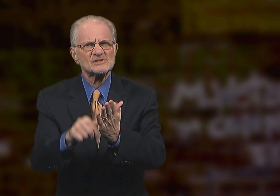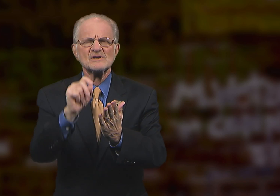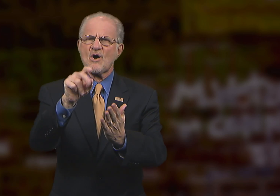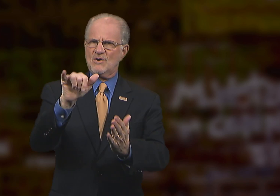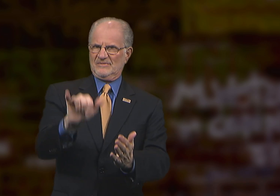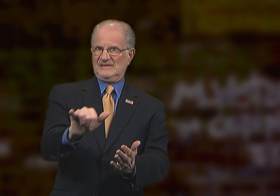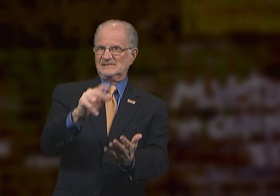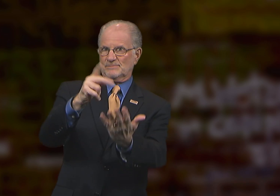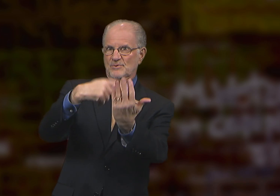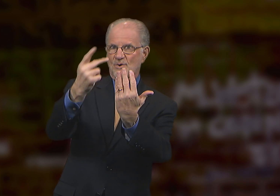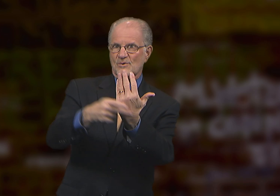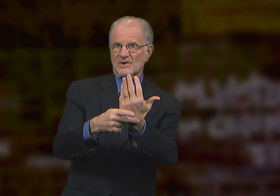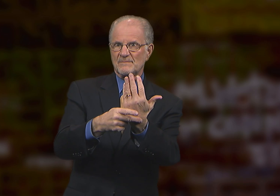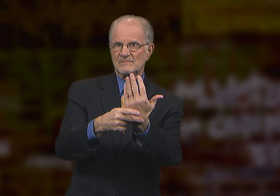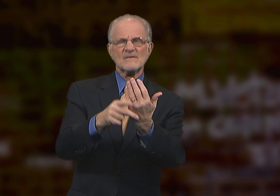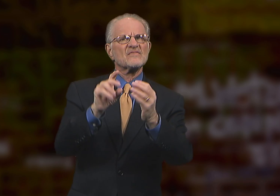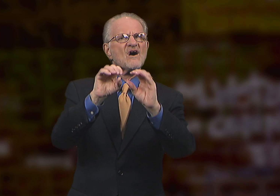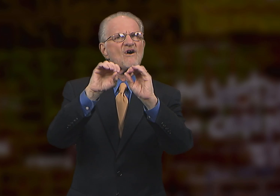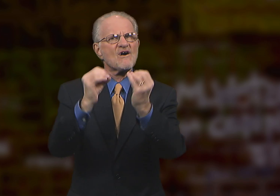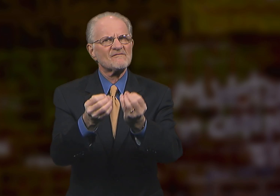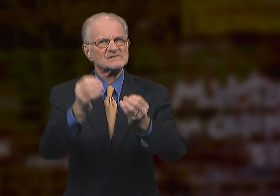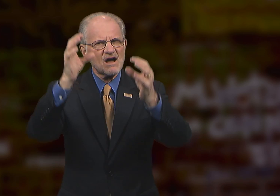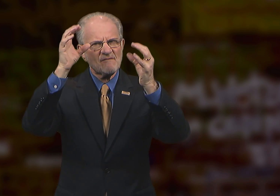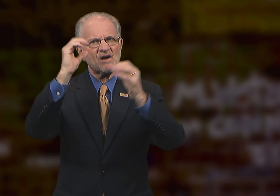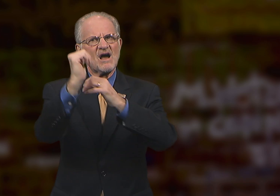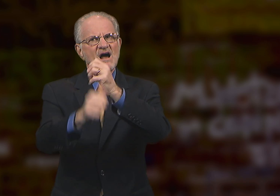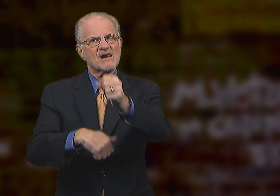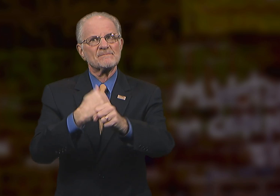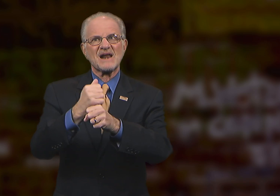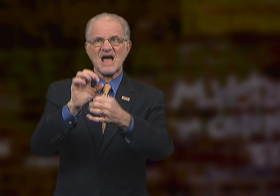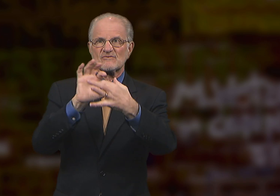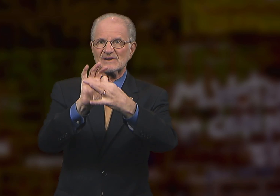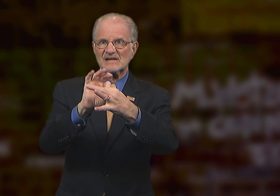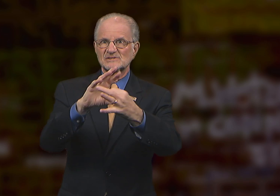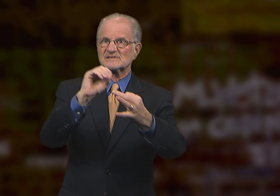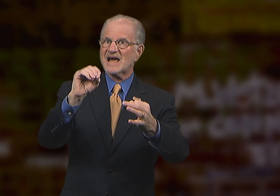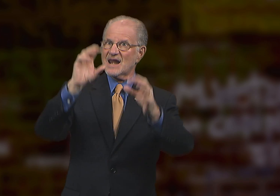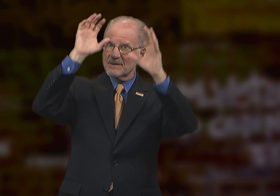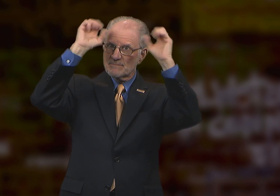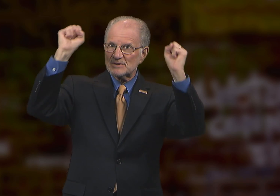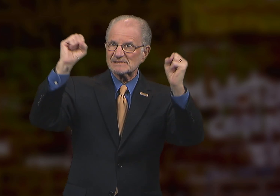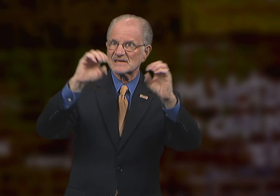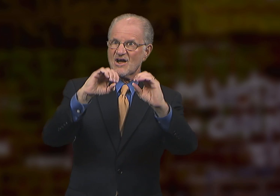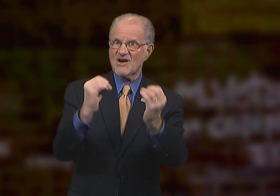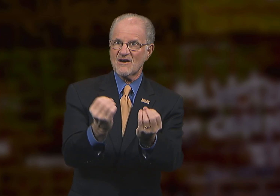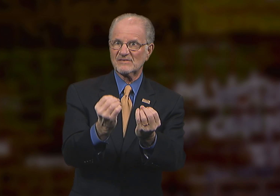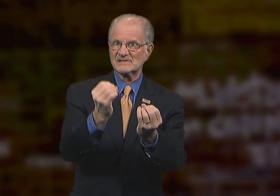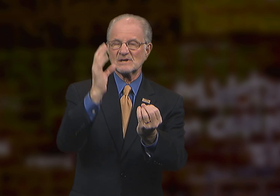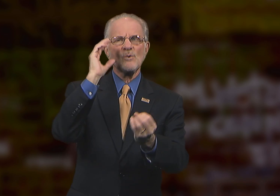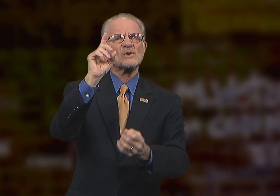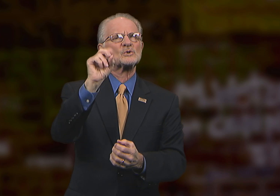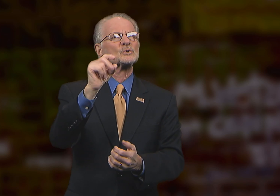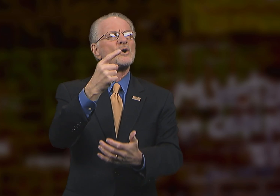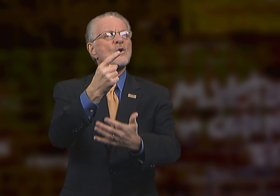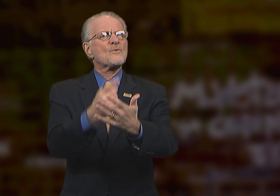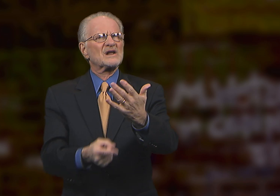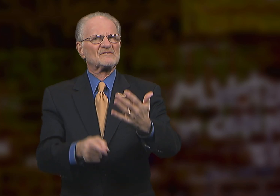or this program, the Office of Alumni Relations and the President's Office will do whatever is necessary